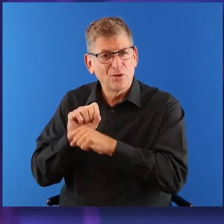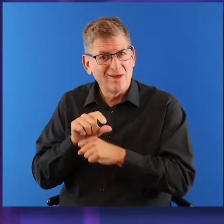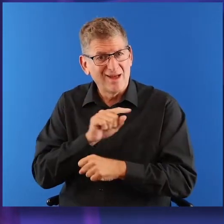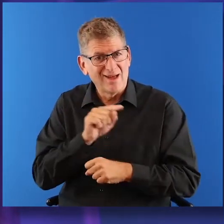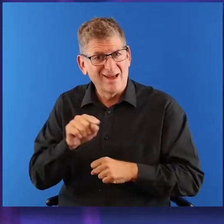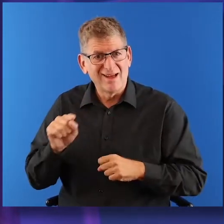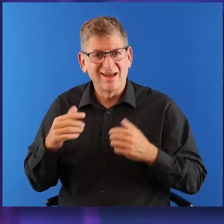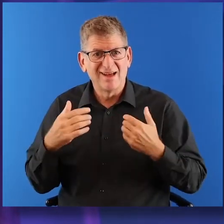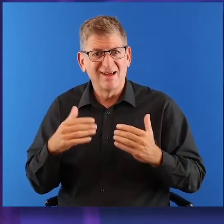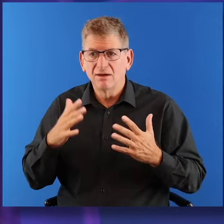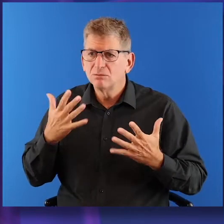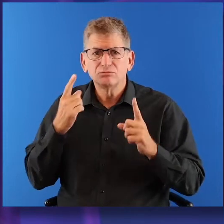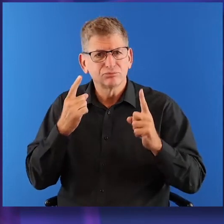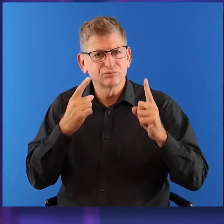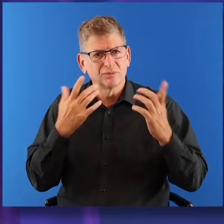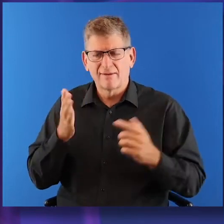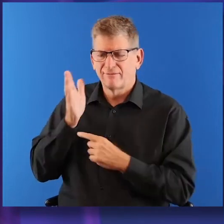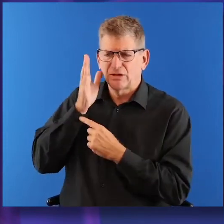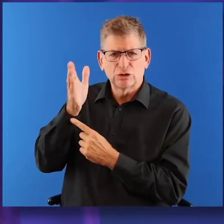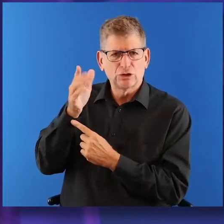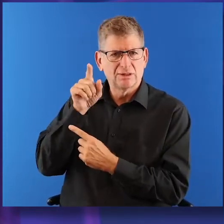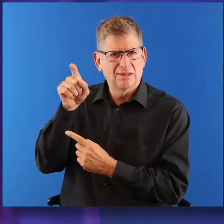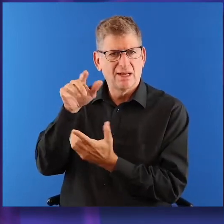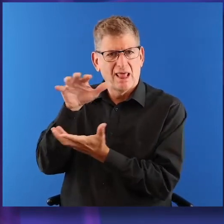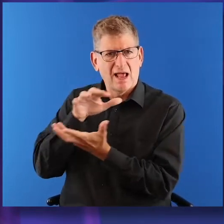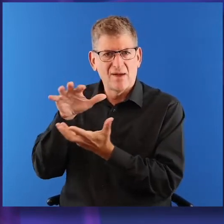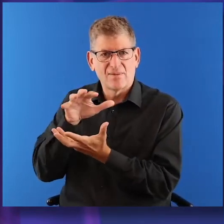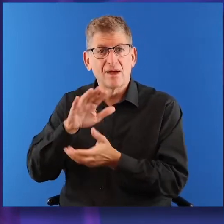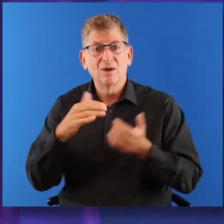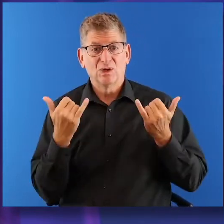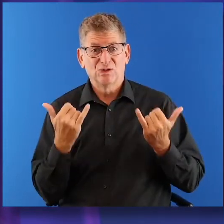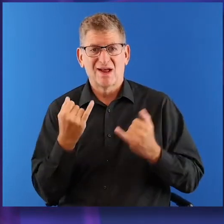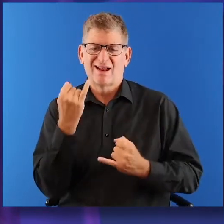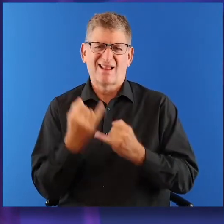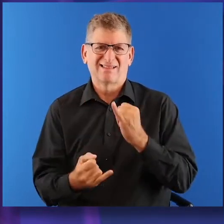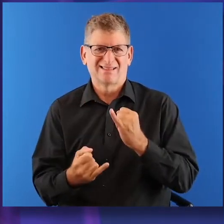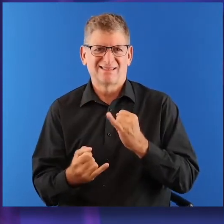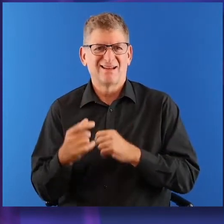For today's final plenary session, we'll join Peter Lee and many others for